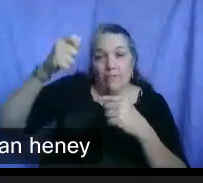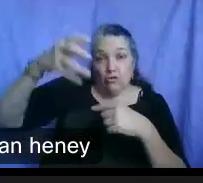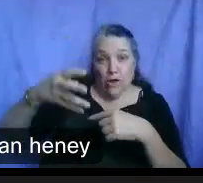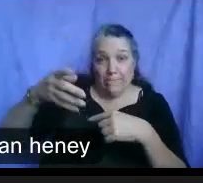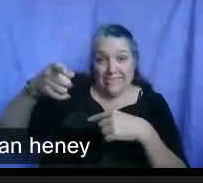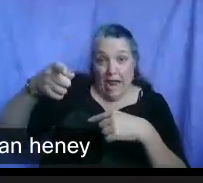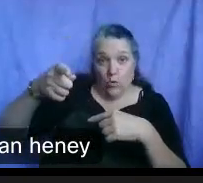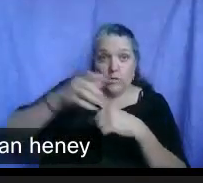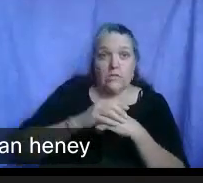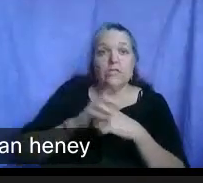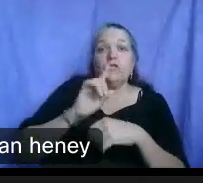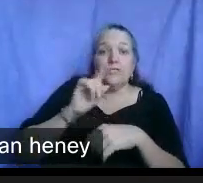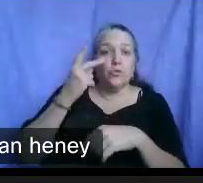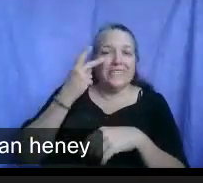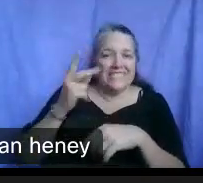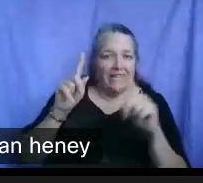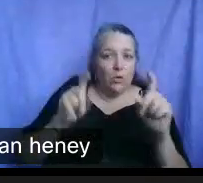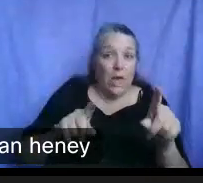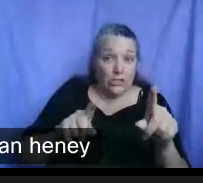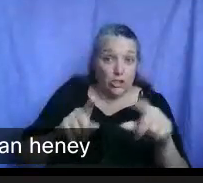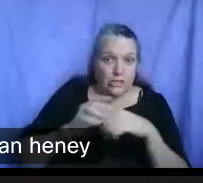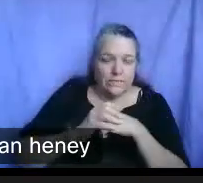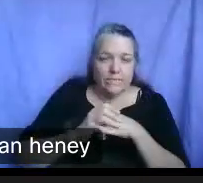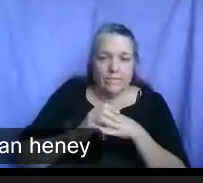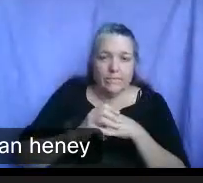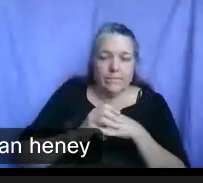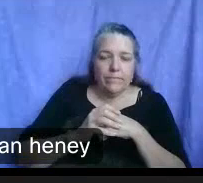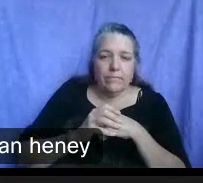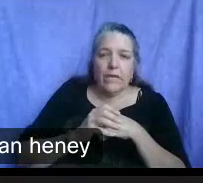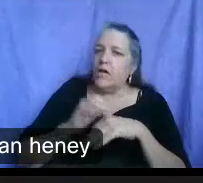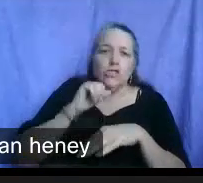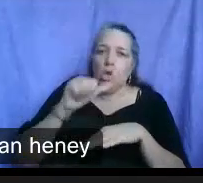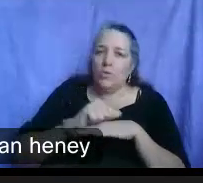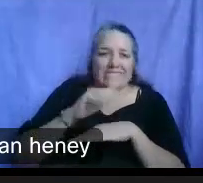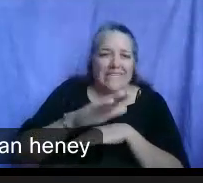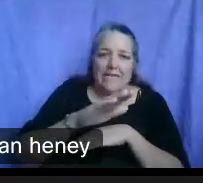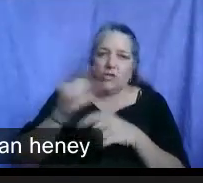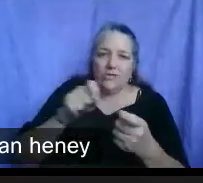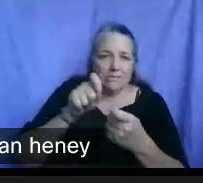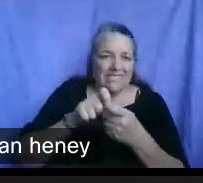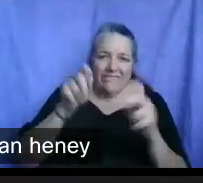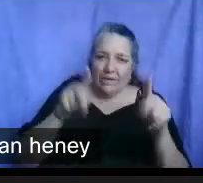will ensure we see your question. Don't send your question to an individual panelist. Also,